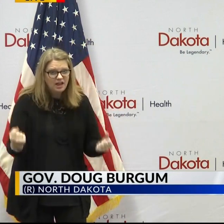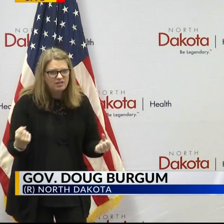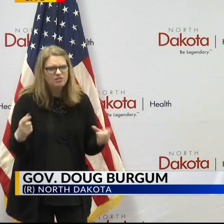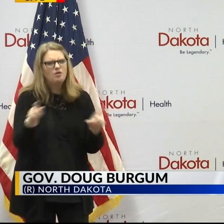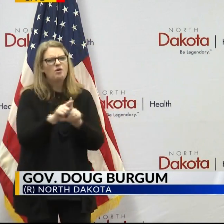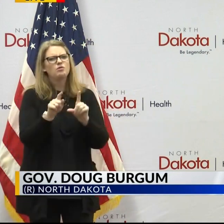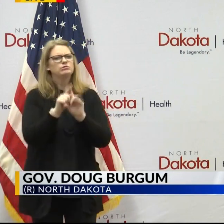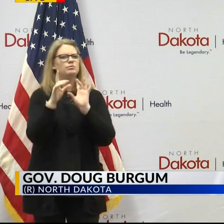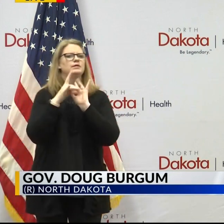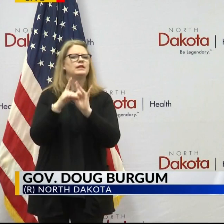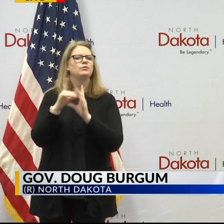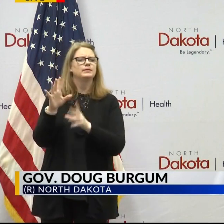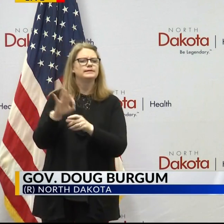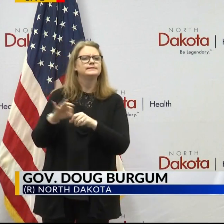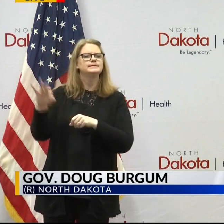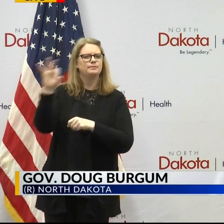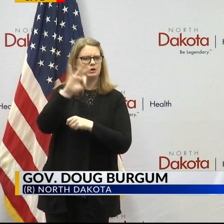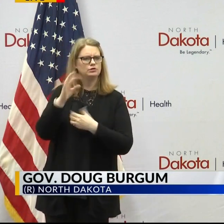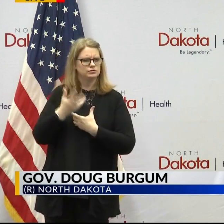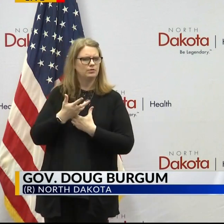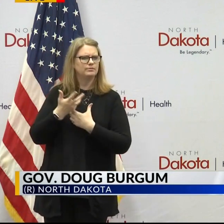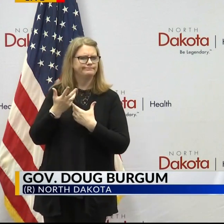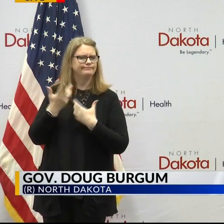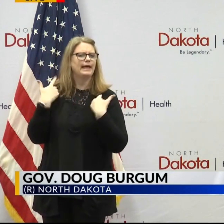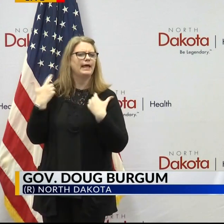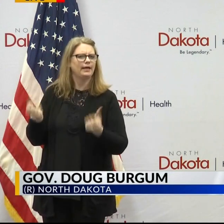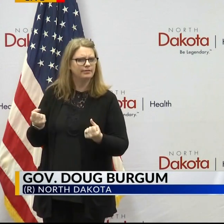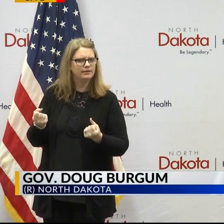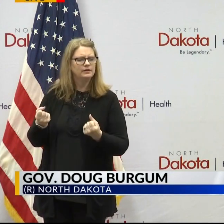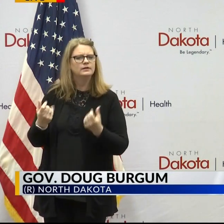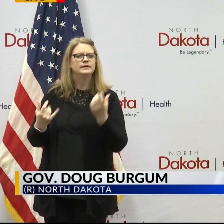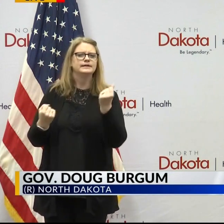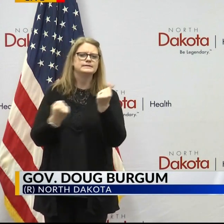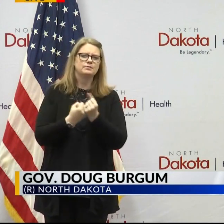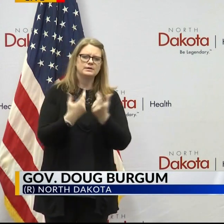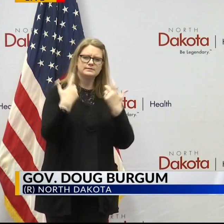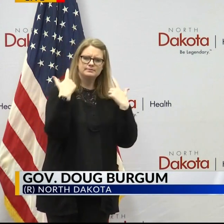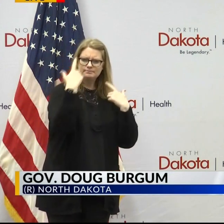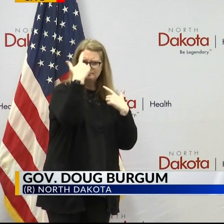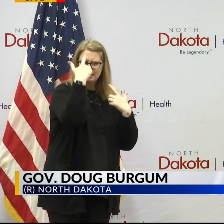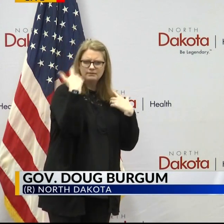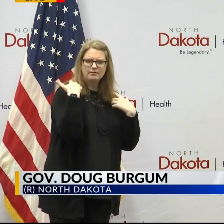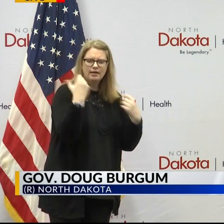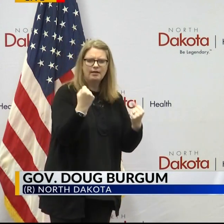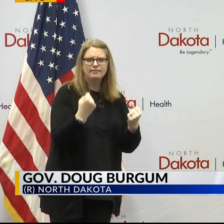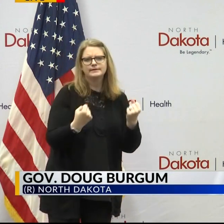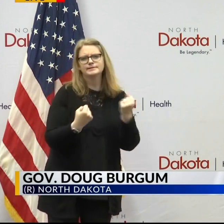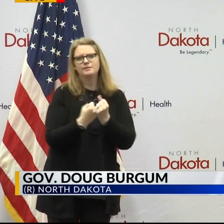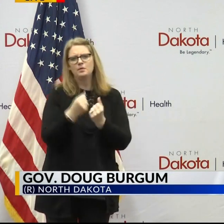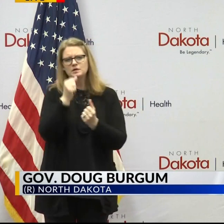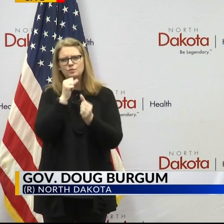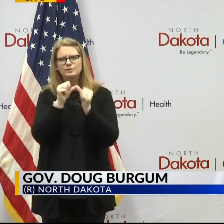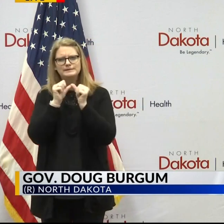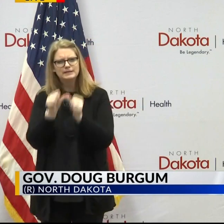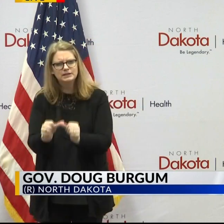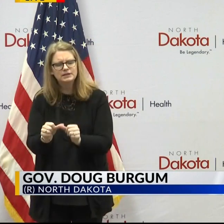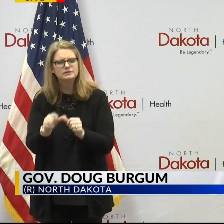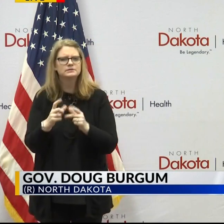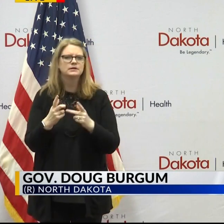CONGREGATIONS THIS PAST FEW WEEKS AND THIS WEEKEND. WE KNOW THE HEALTH OF INDIVIDUALS IS RELATED TO